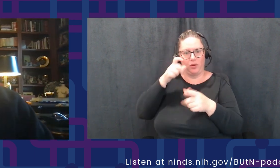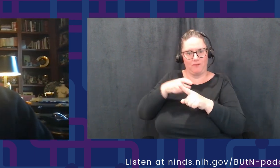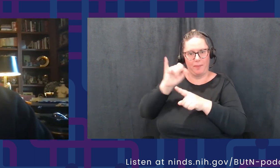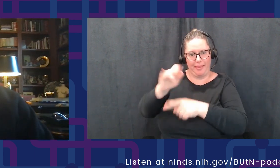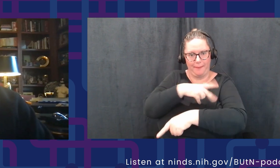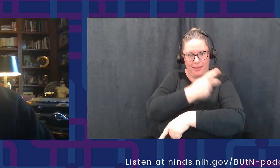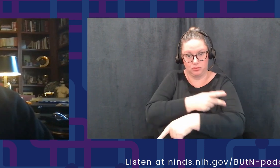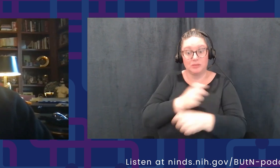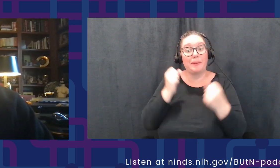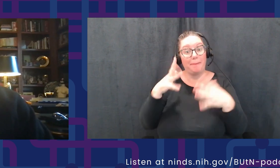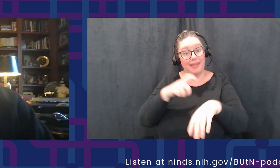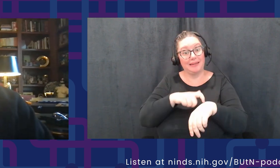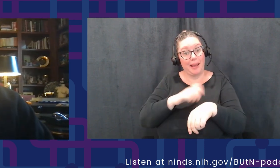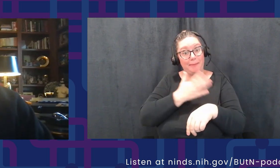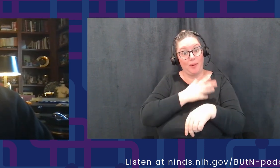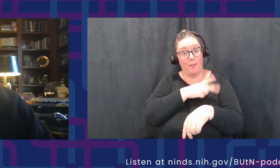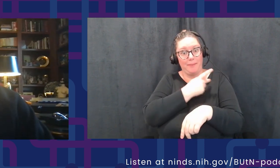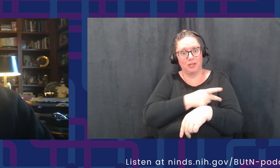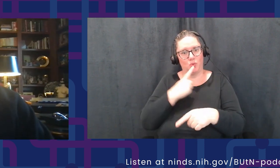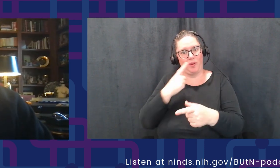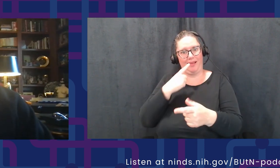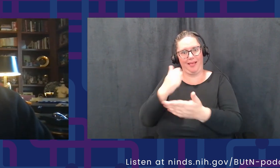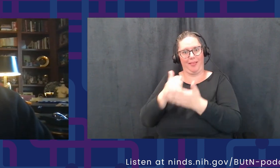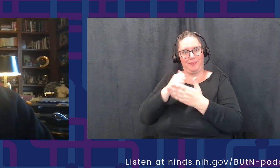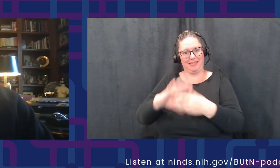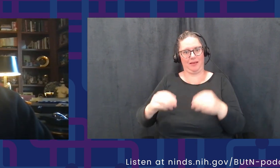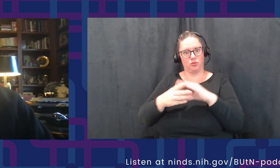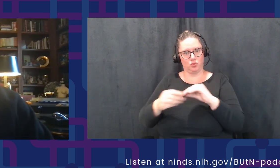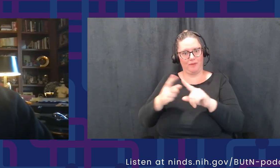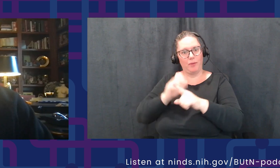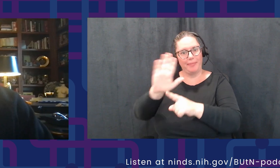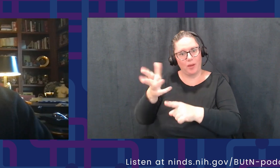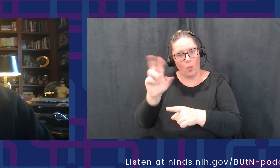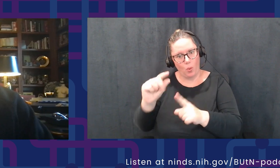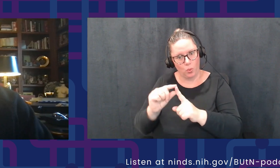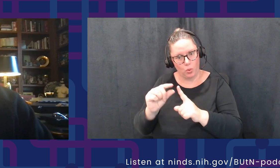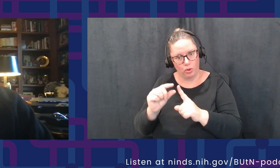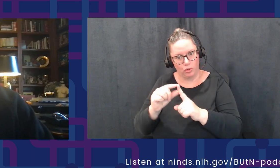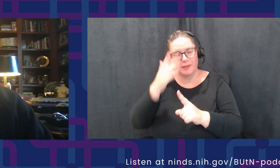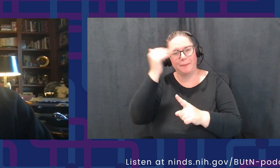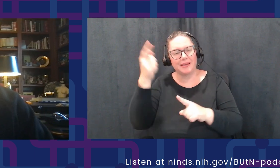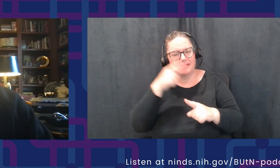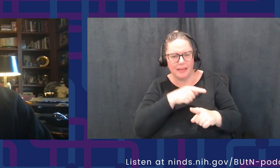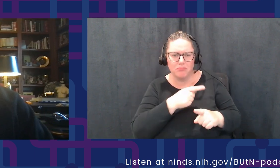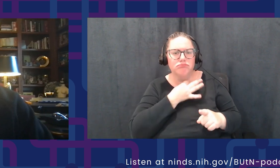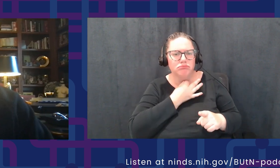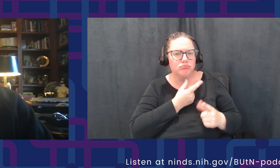And many times my patient would help me tell the story with their own words. Because they would find out what I was doing in the lab.